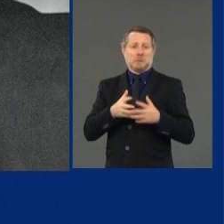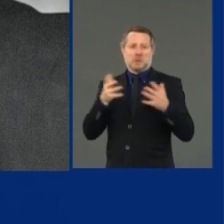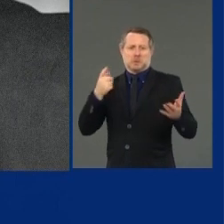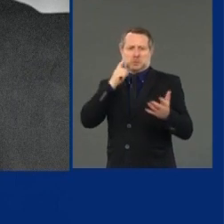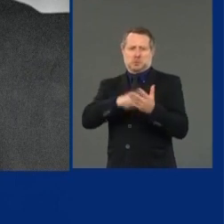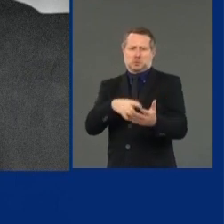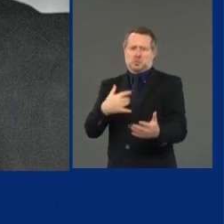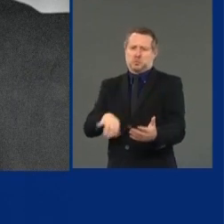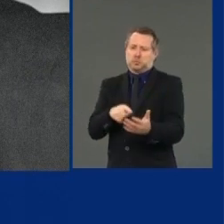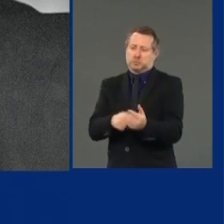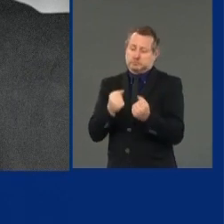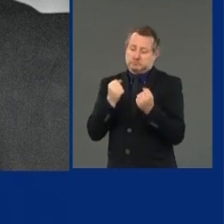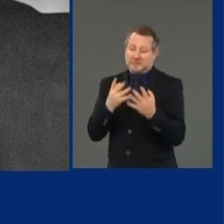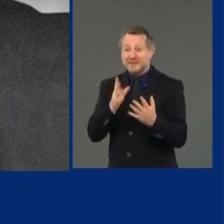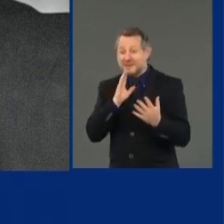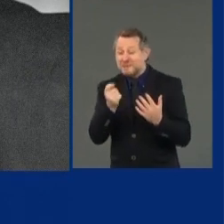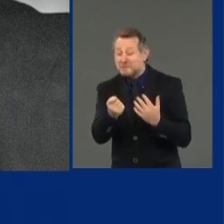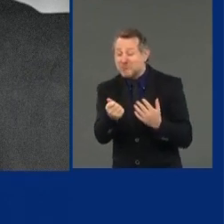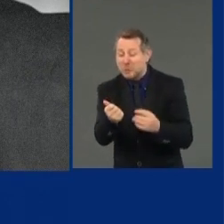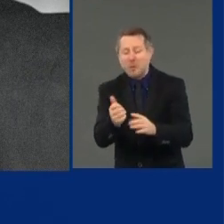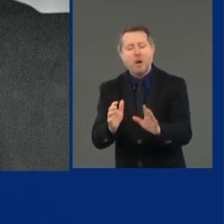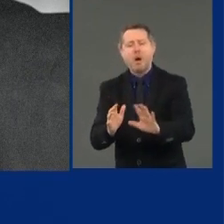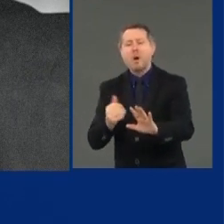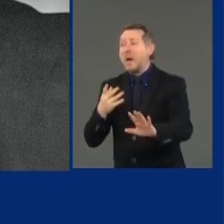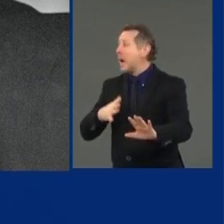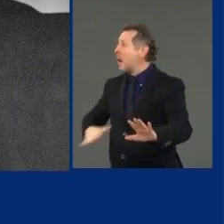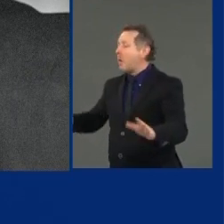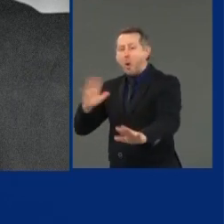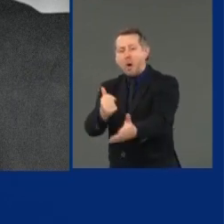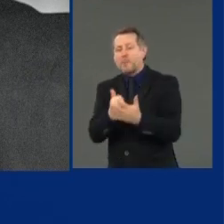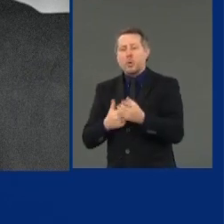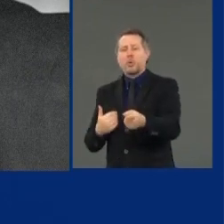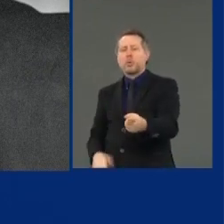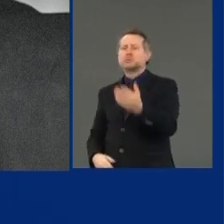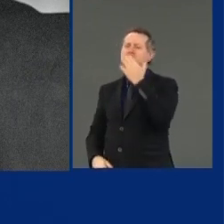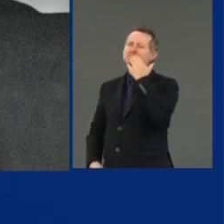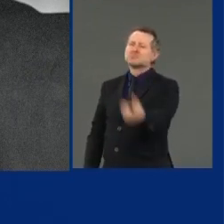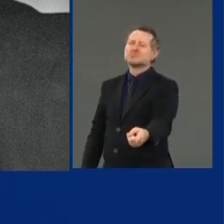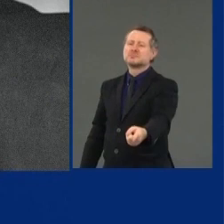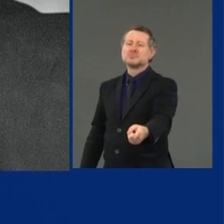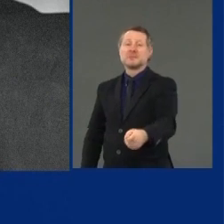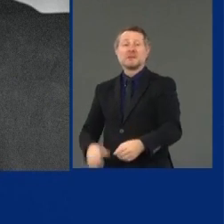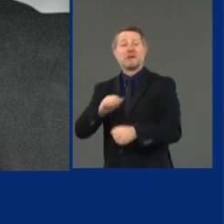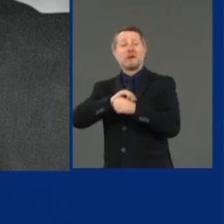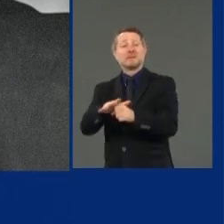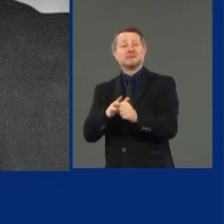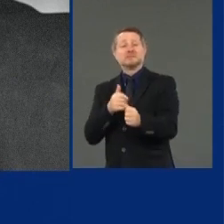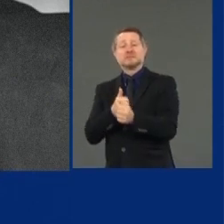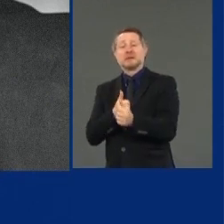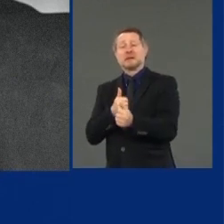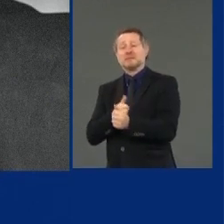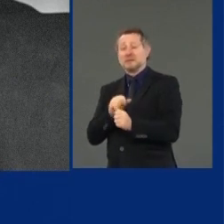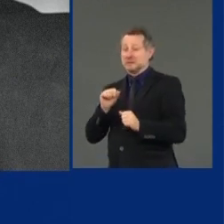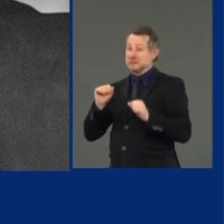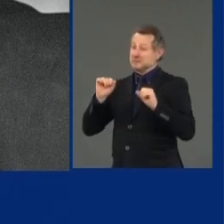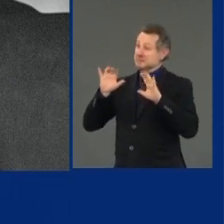CHURCHILL NEVER WAS SO MUCH OLD BY SO MANY TO SO FEW.